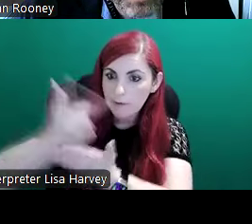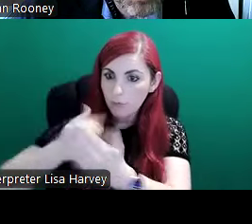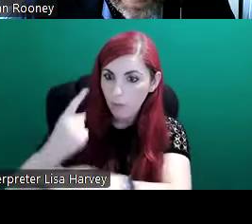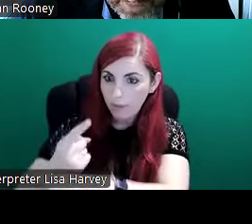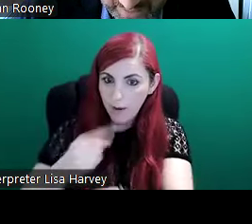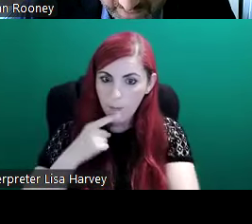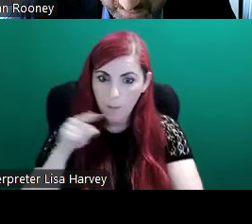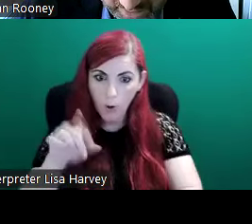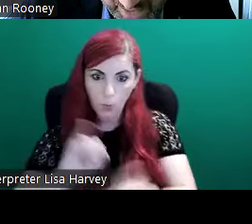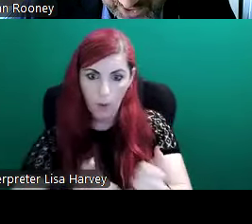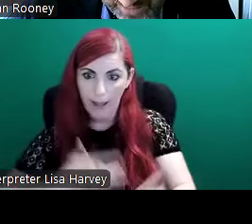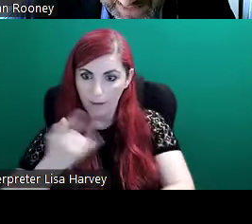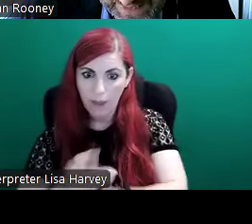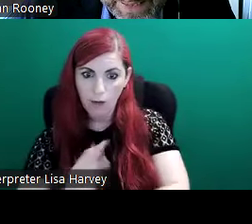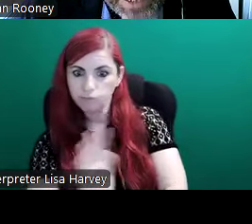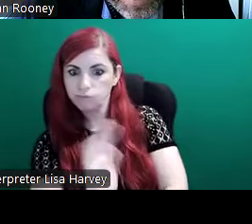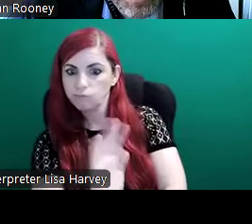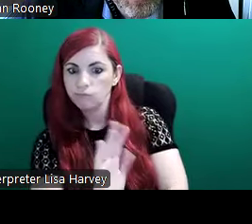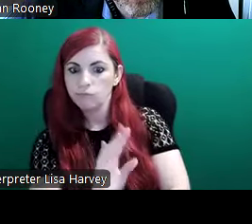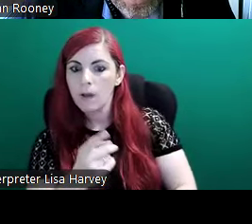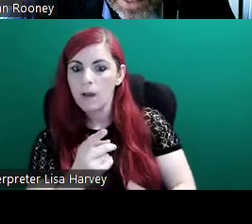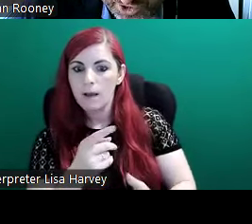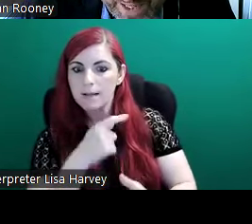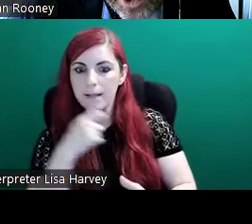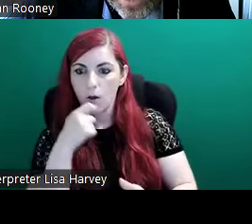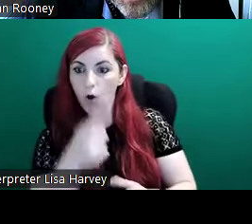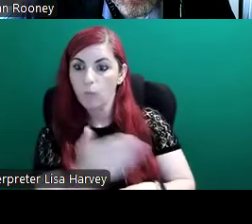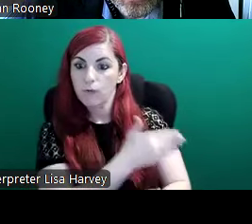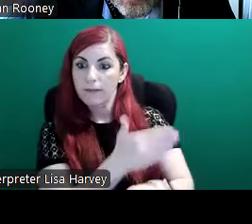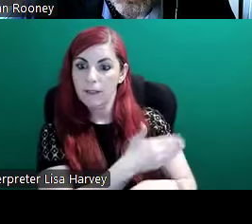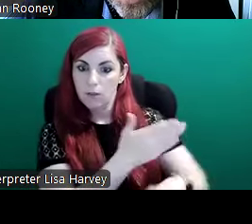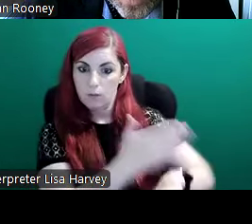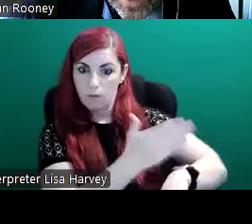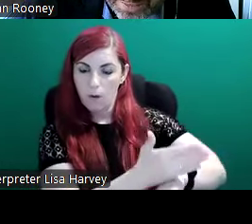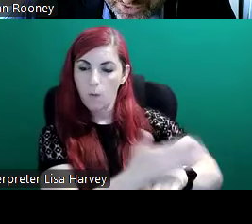her previous vocation, deemed art a distraction, and she didn't produce any art when